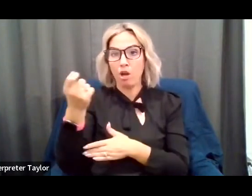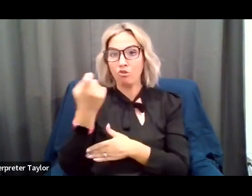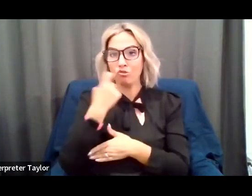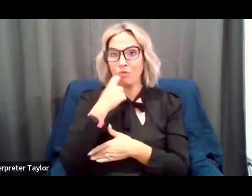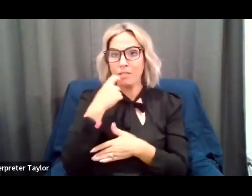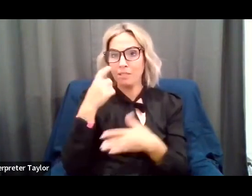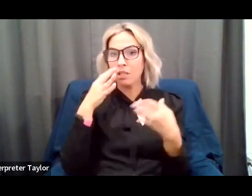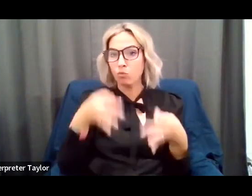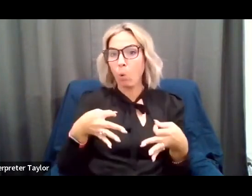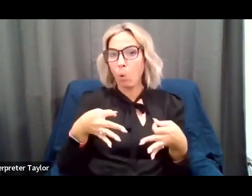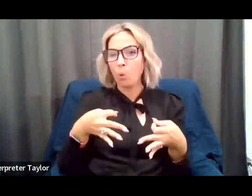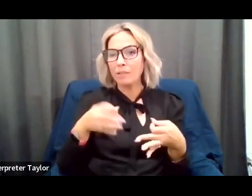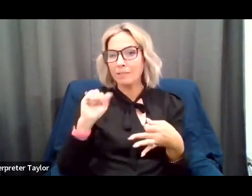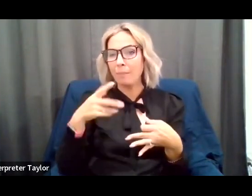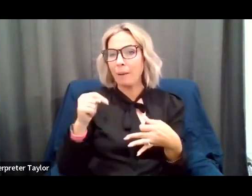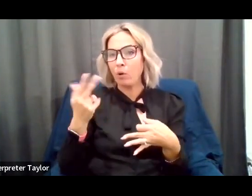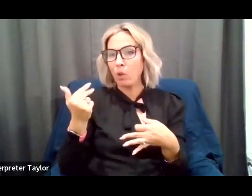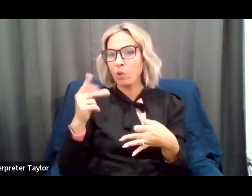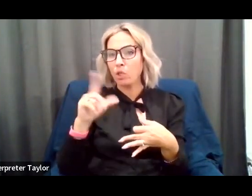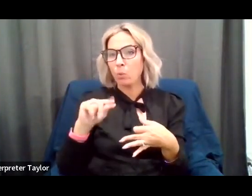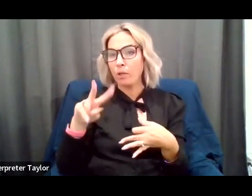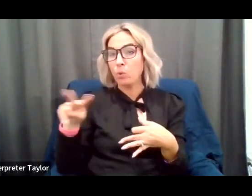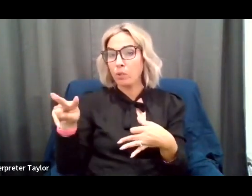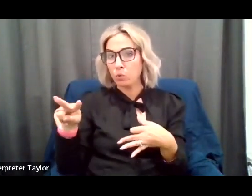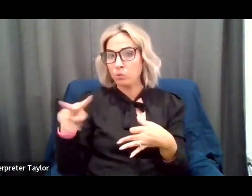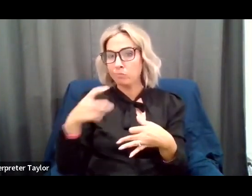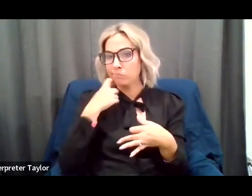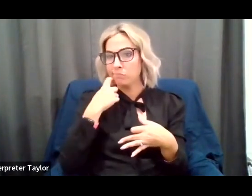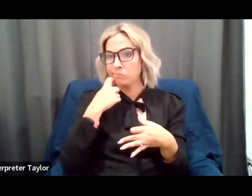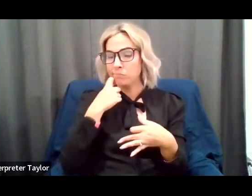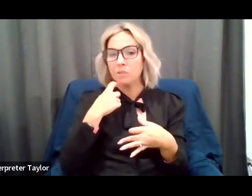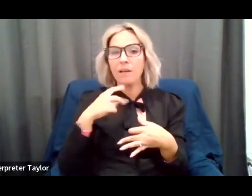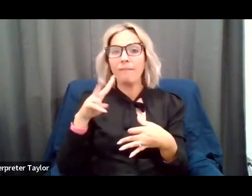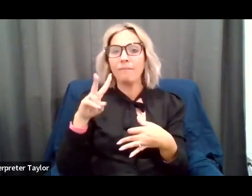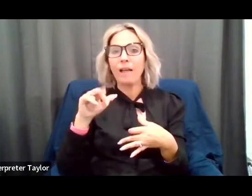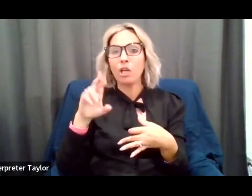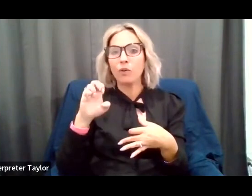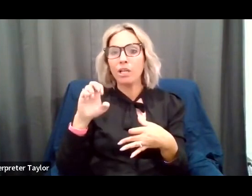so this is September 13th, 2022. Valerie Racho. She ruled,